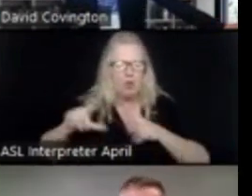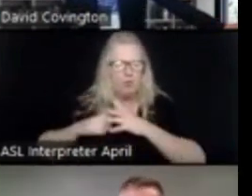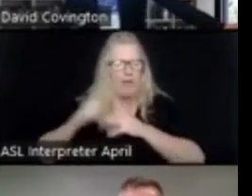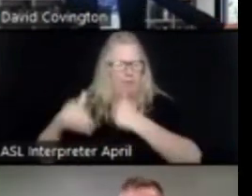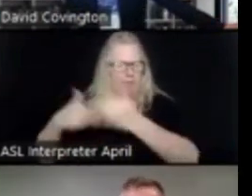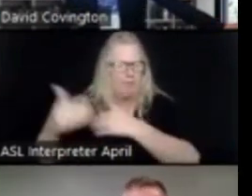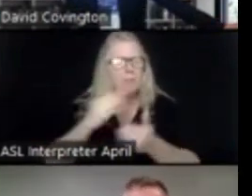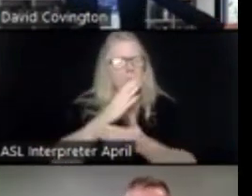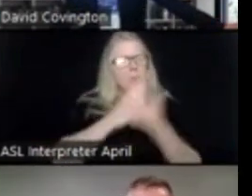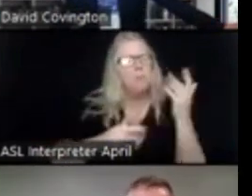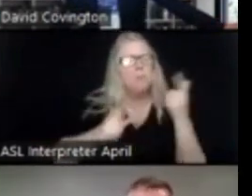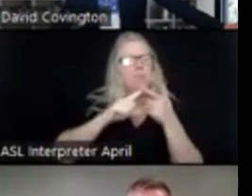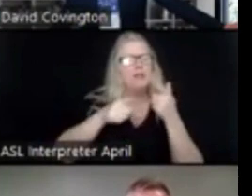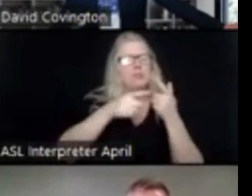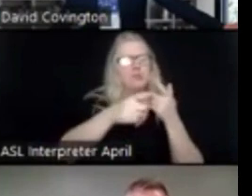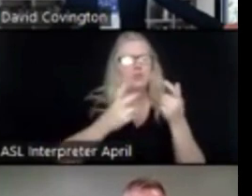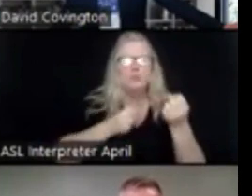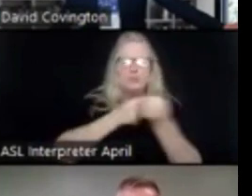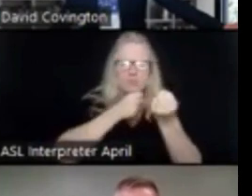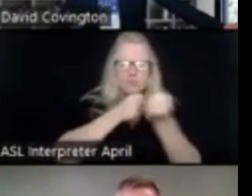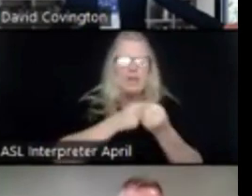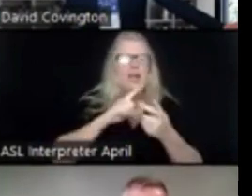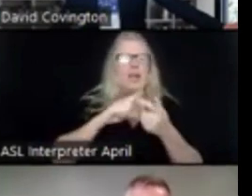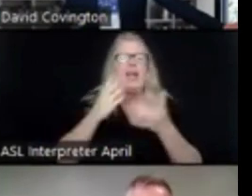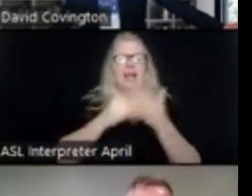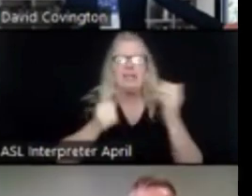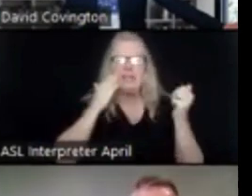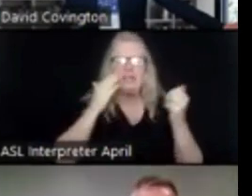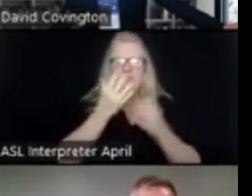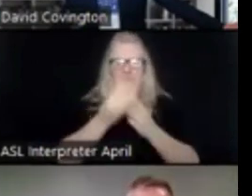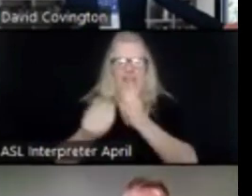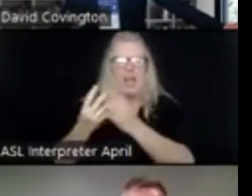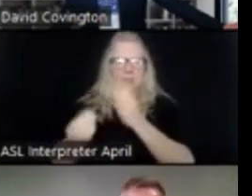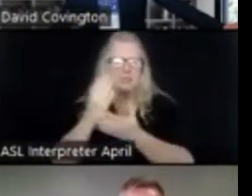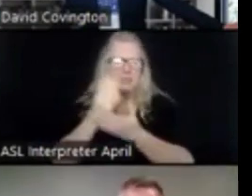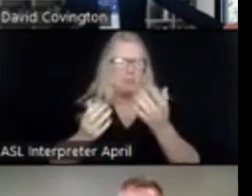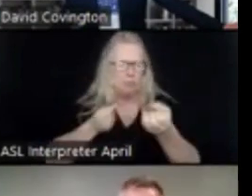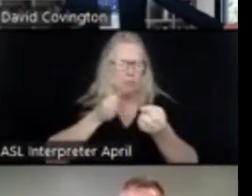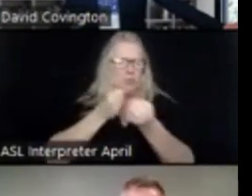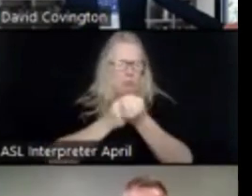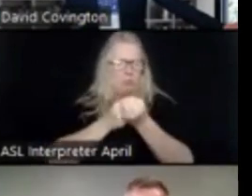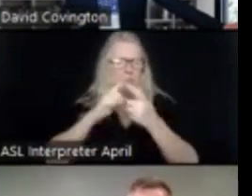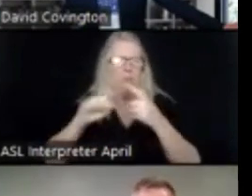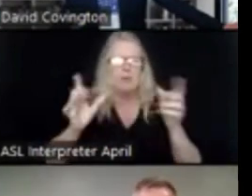THAT WORK AND ADDRESS THE GAPS IN TRANSITION.